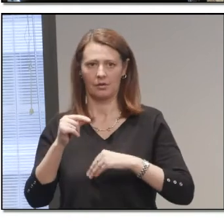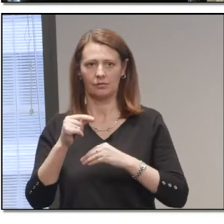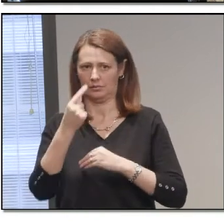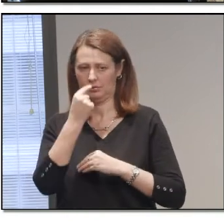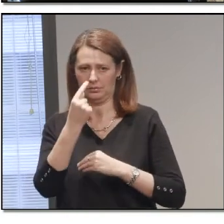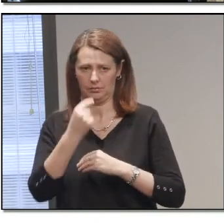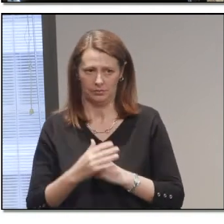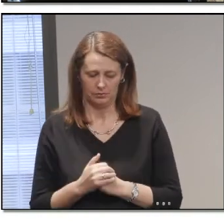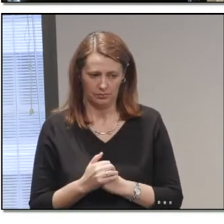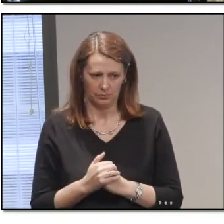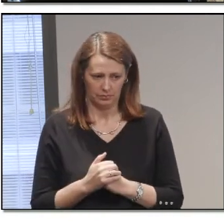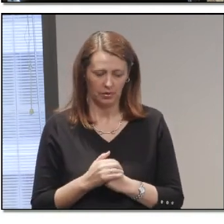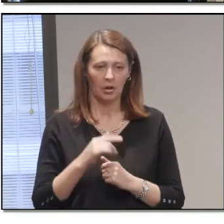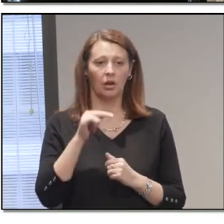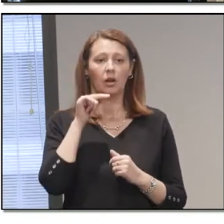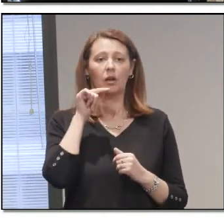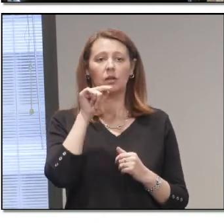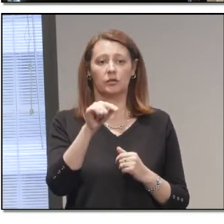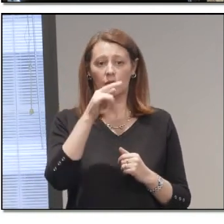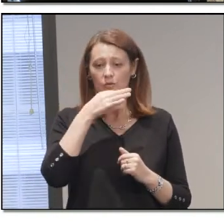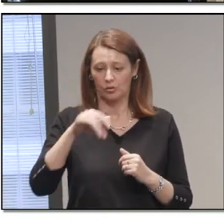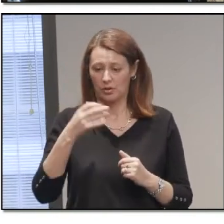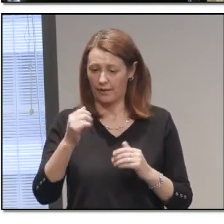Children receive a higher dose in any given environment than an adult does.